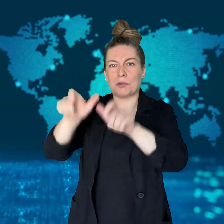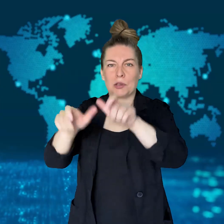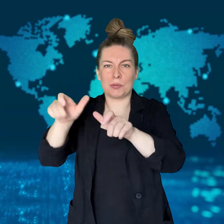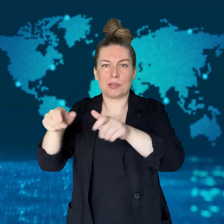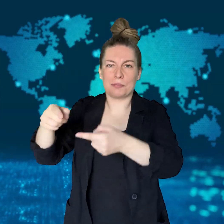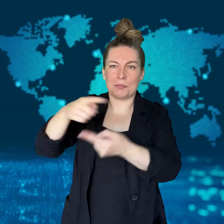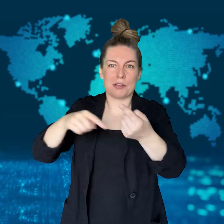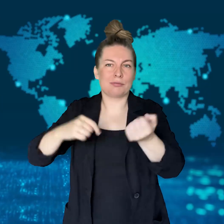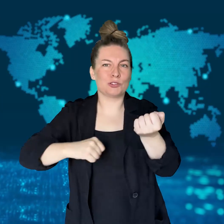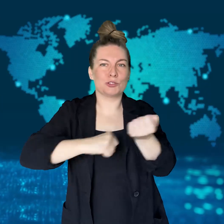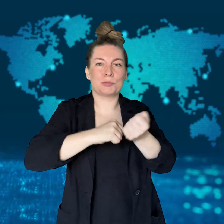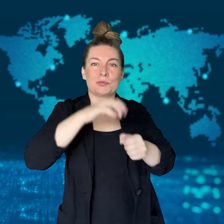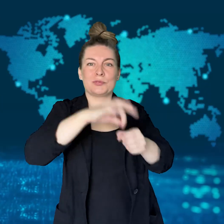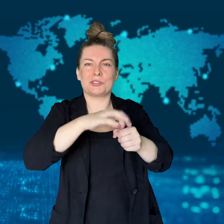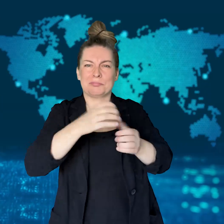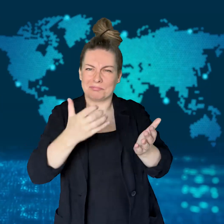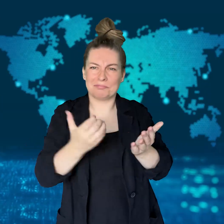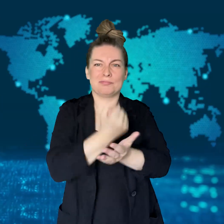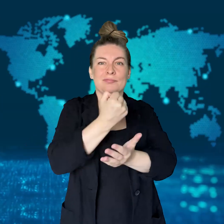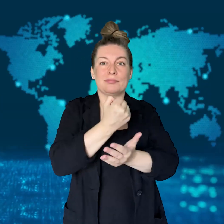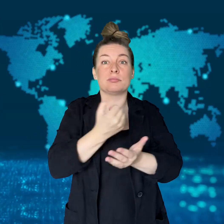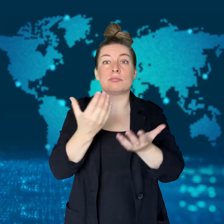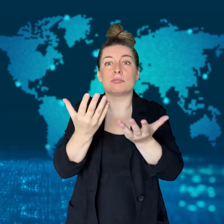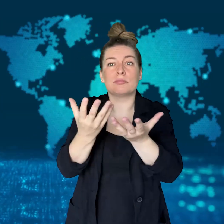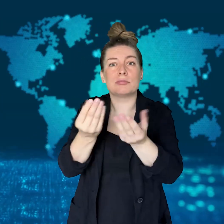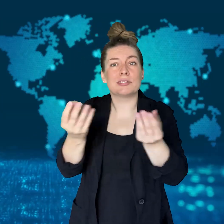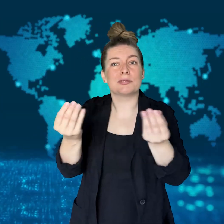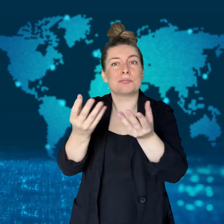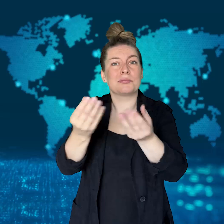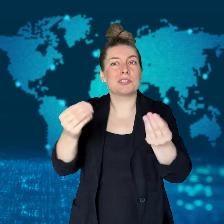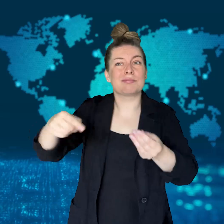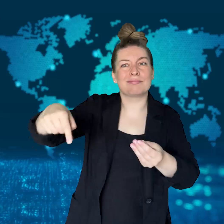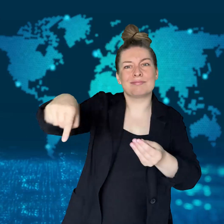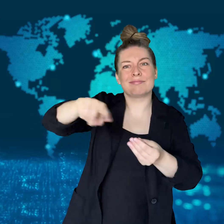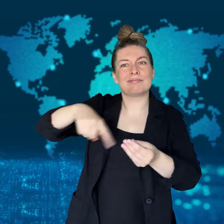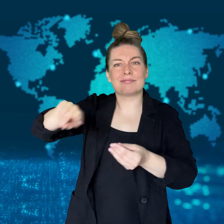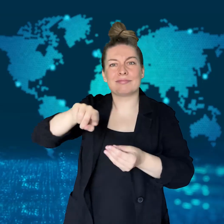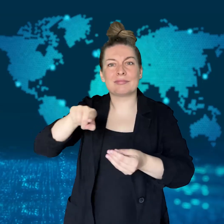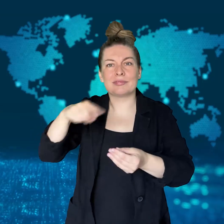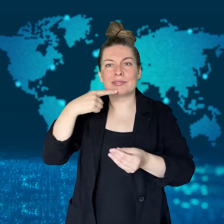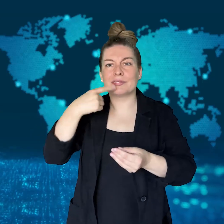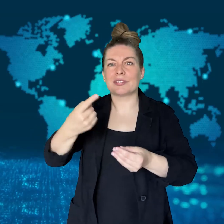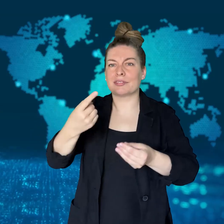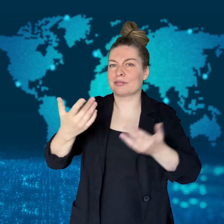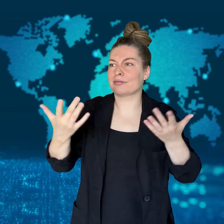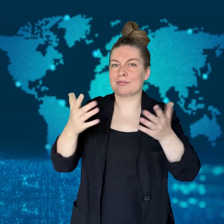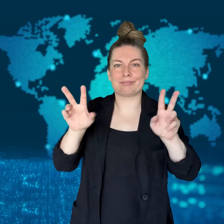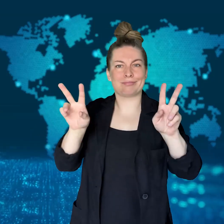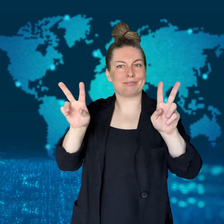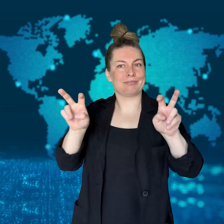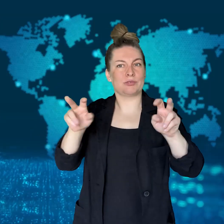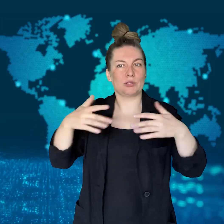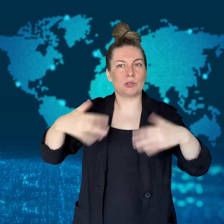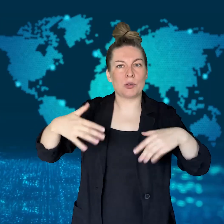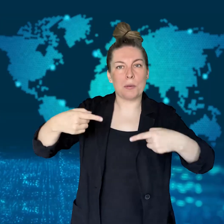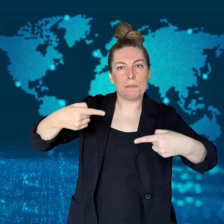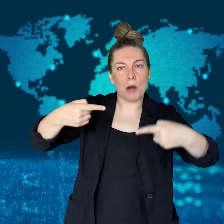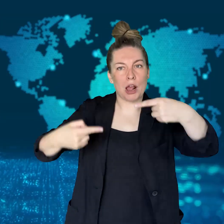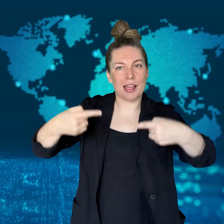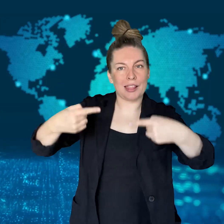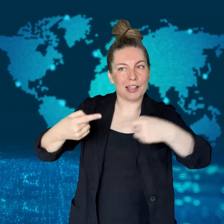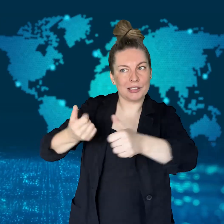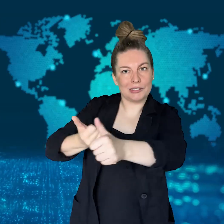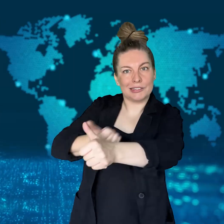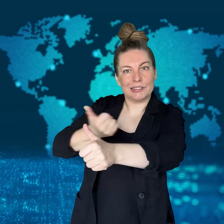claiming "redemption" will come as people vote.